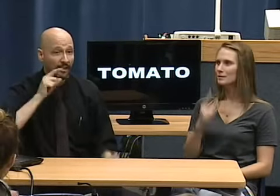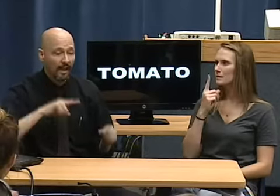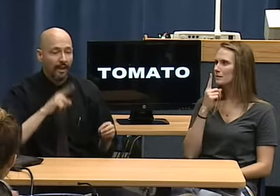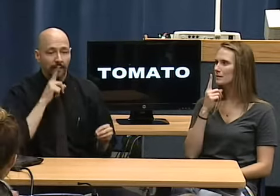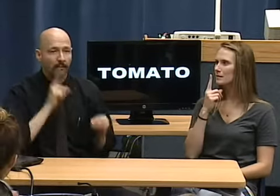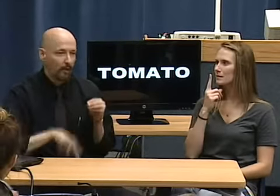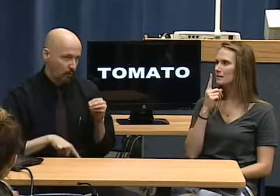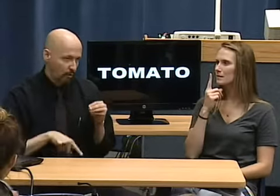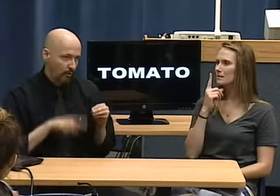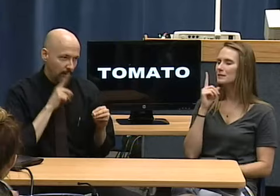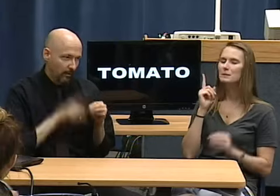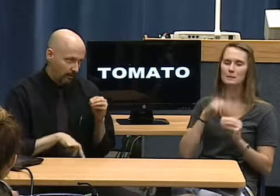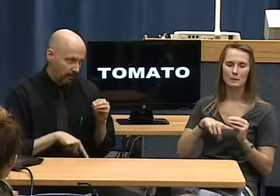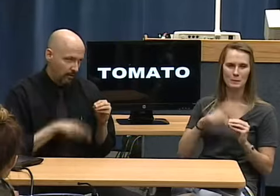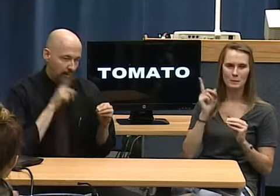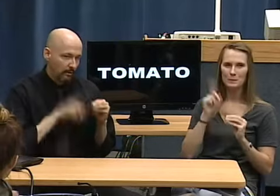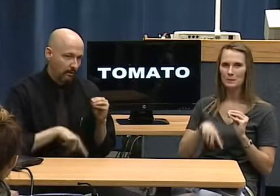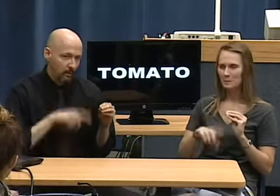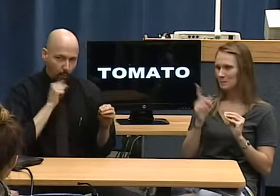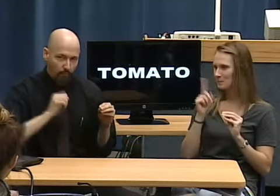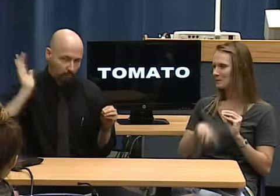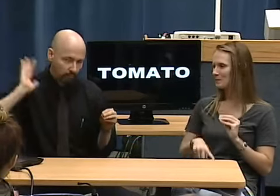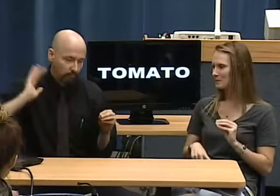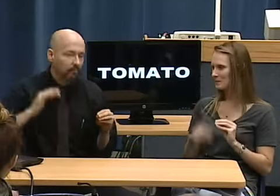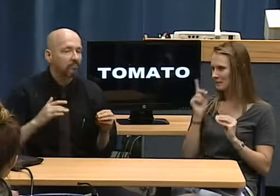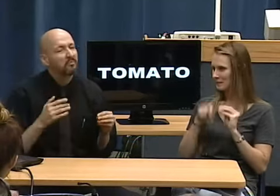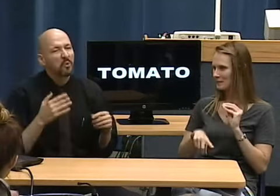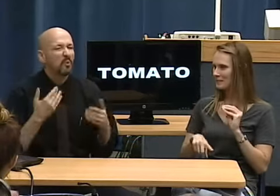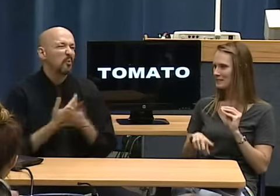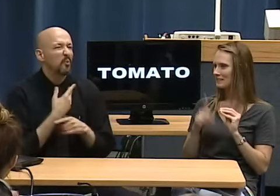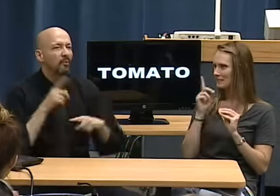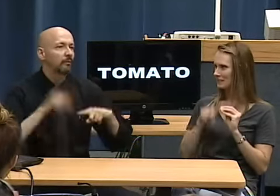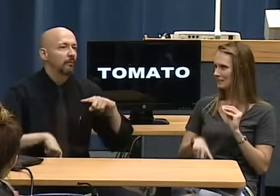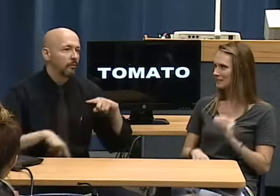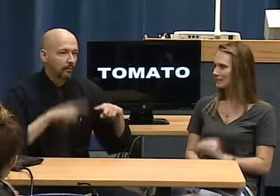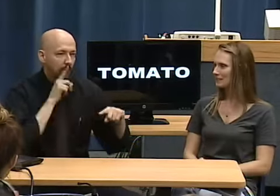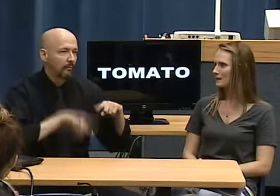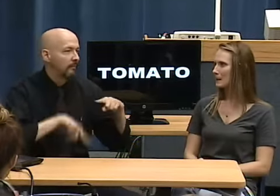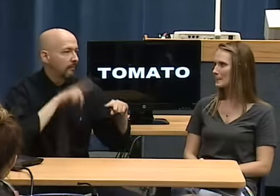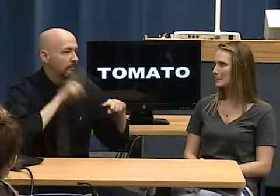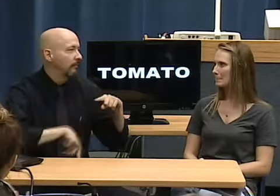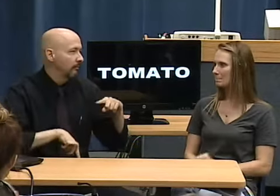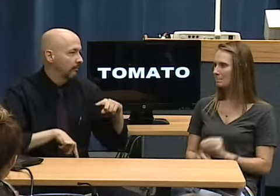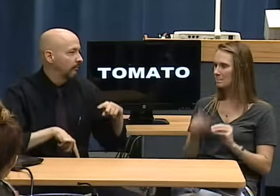An old sign is this. Tomato. It's from way back. The new sign is "tomato." Tomato.